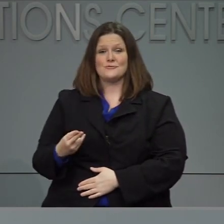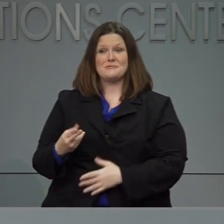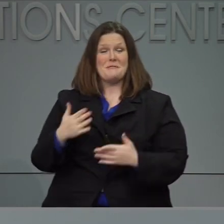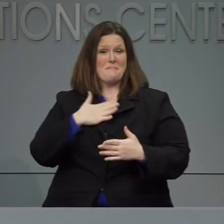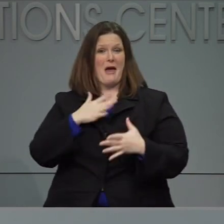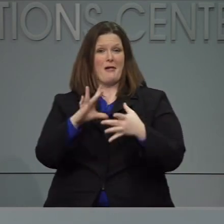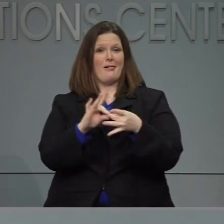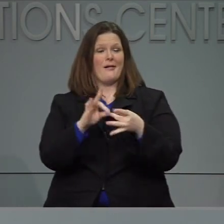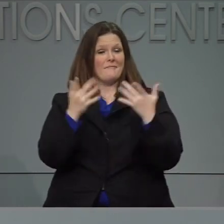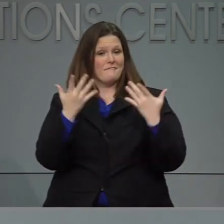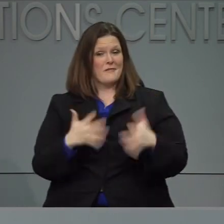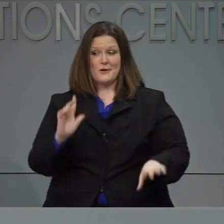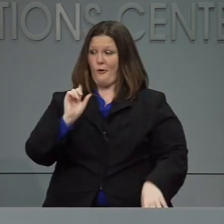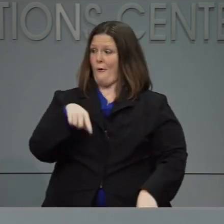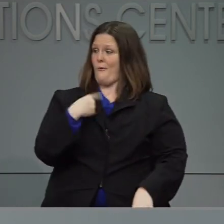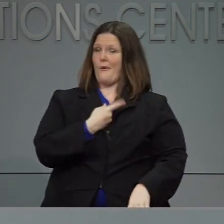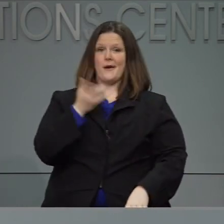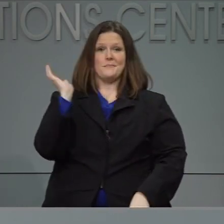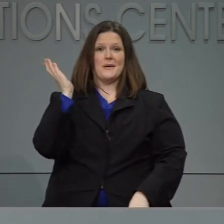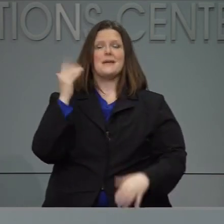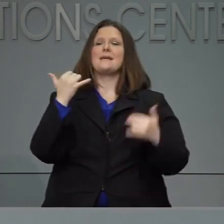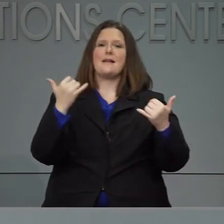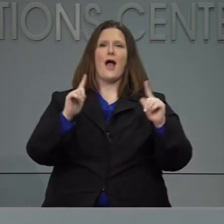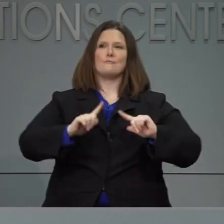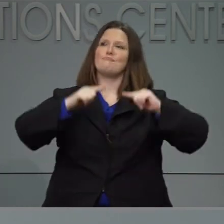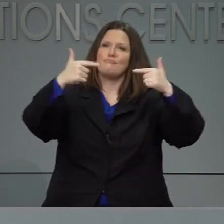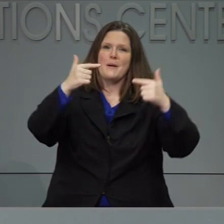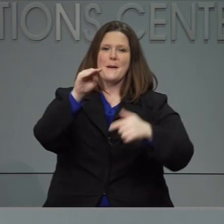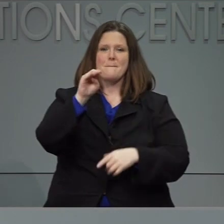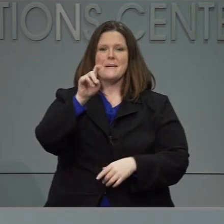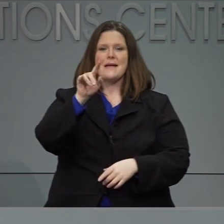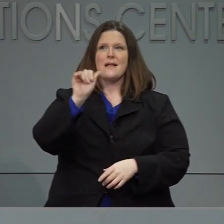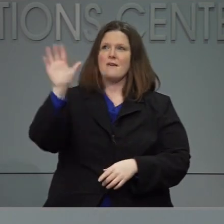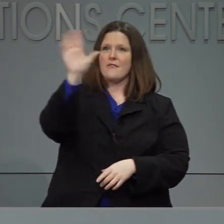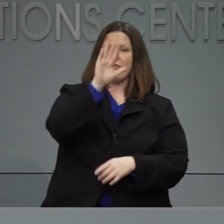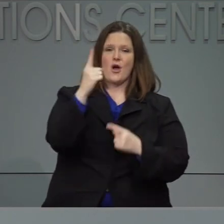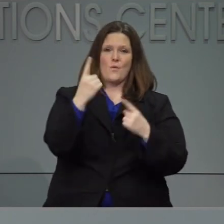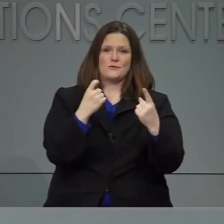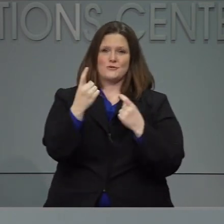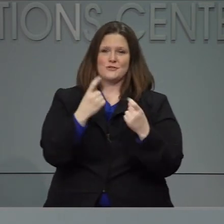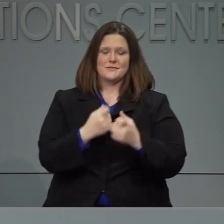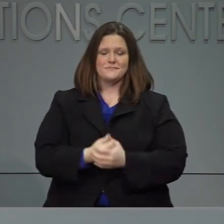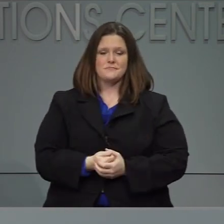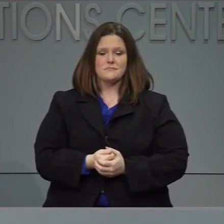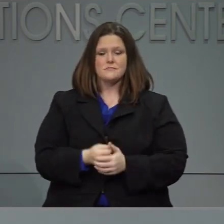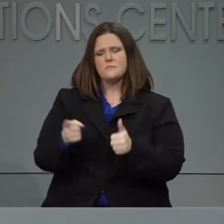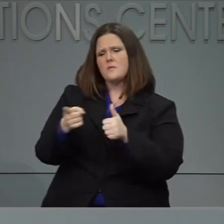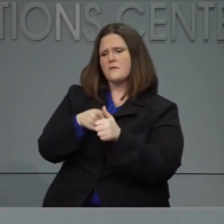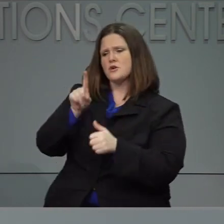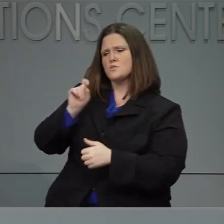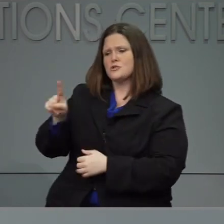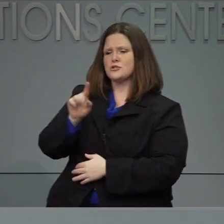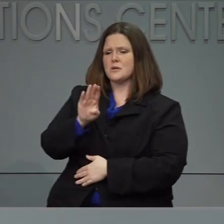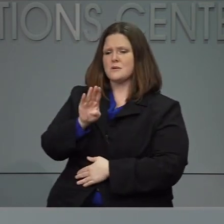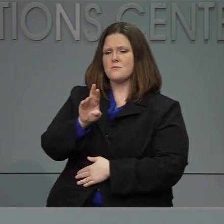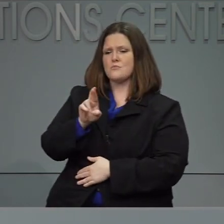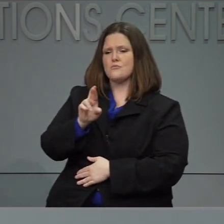OVER AN OPEN IT FOR QUESTIONS THANK YOU. OUR FIRST QUESTION FROM BRIAN ANDERSON WITH THE